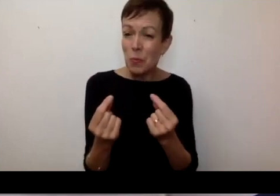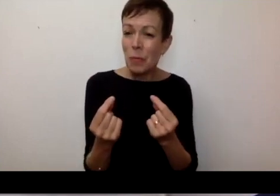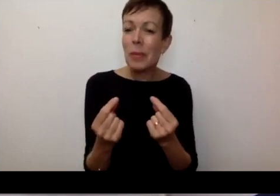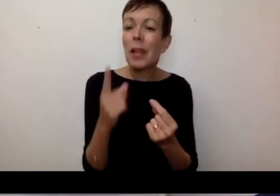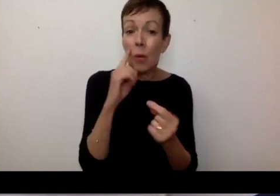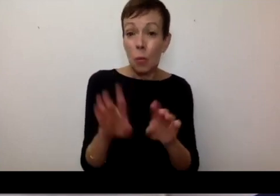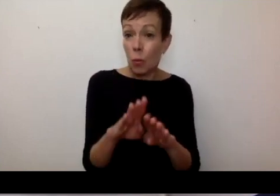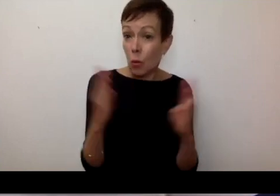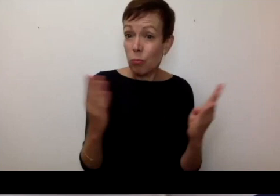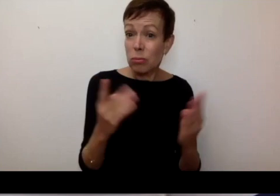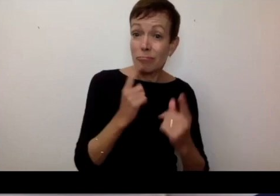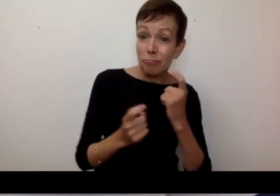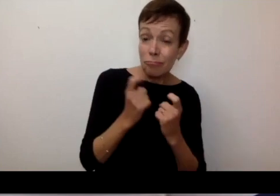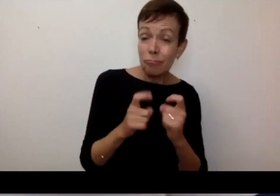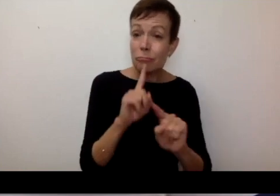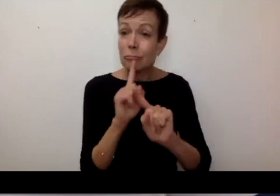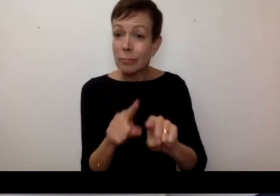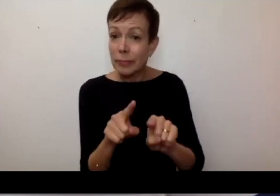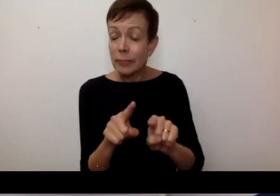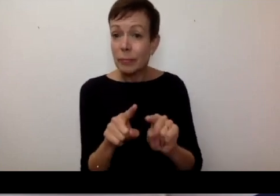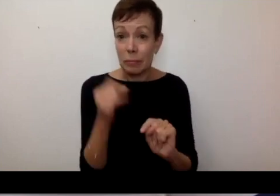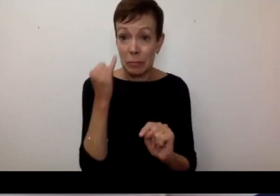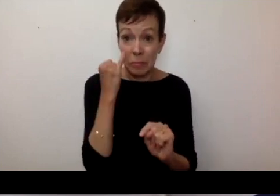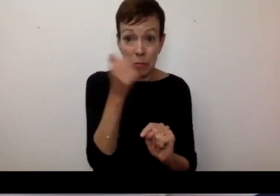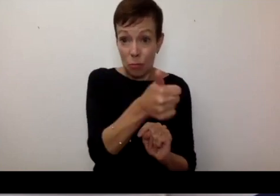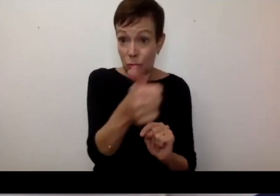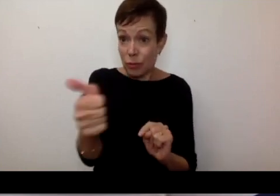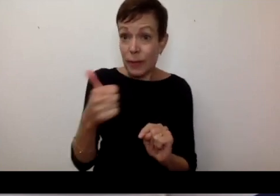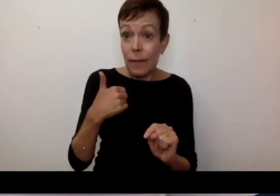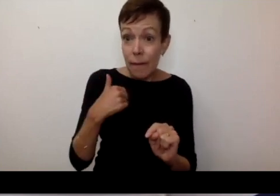a uh and if you do have questions please go ahead and ask those questions in the